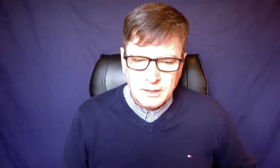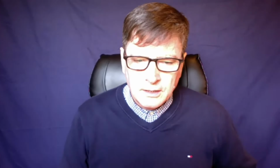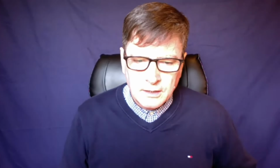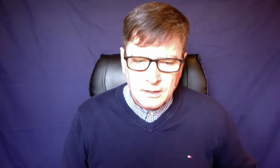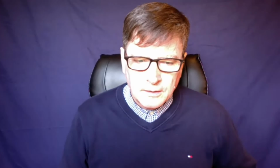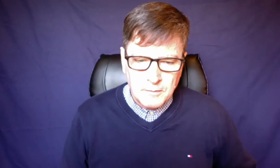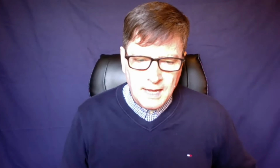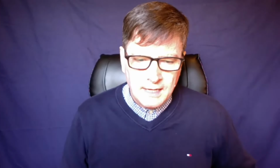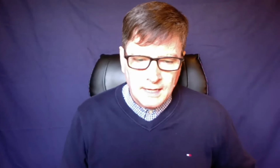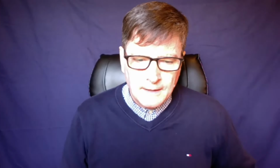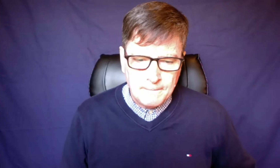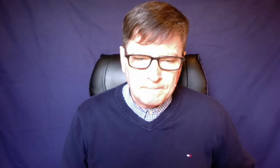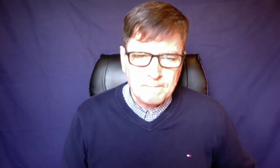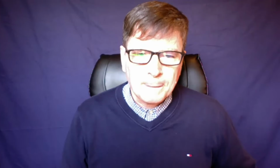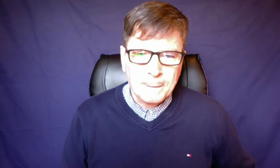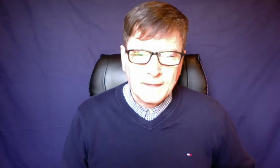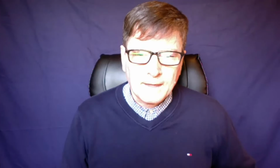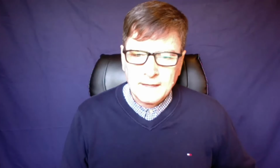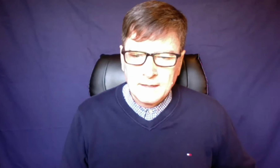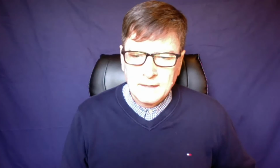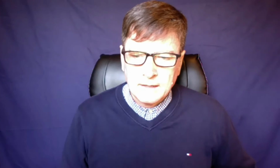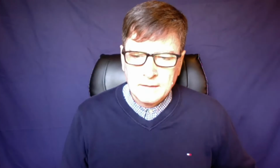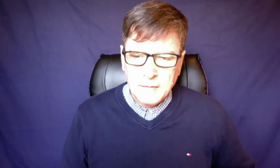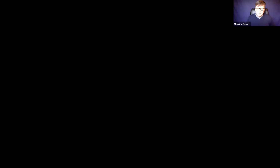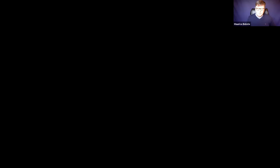teaching new signs.